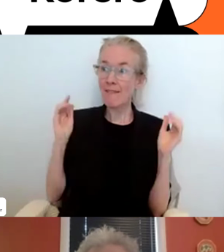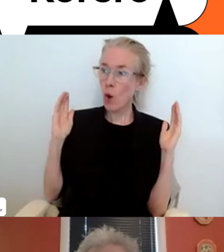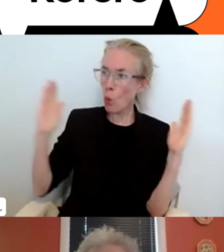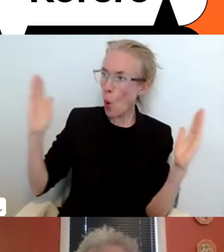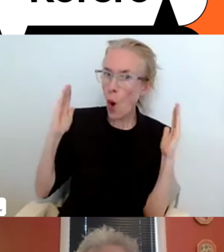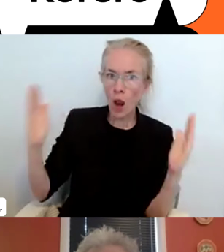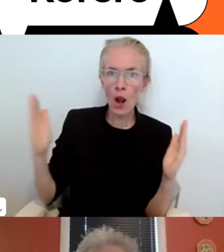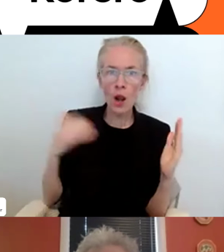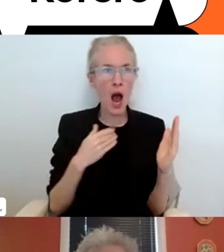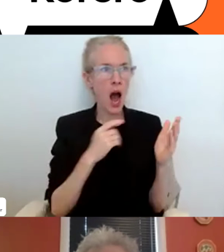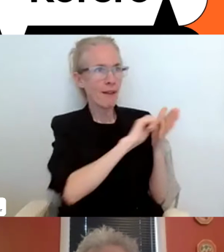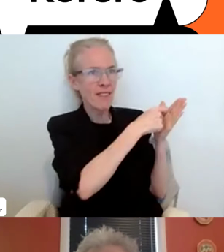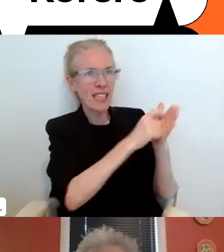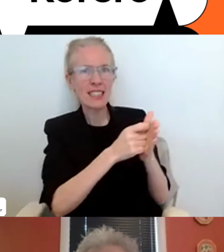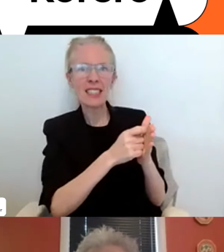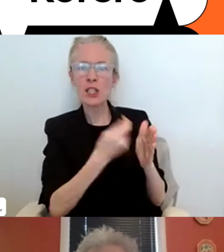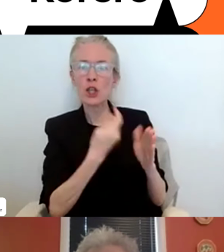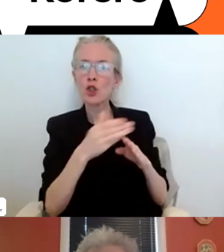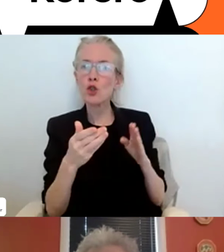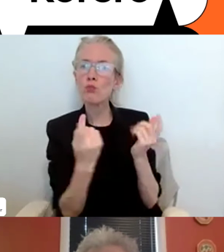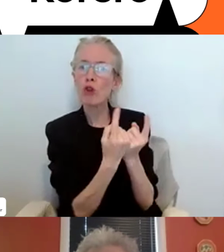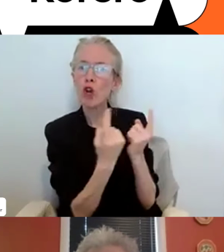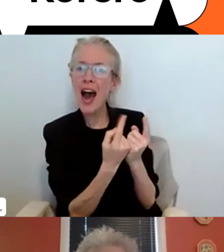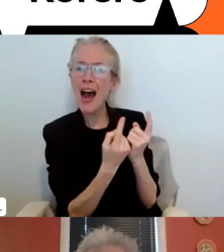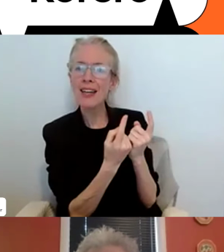for the wet shower and things like that, because wet showers now are